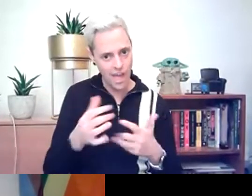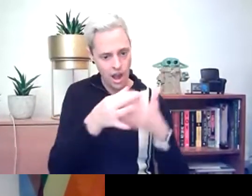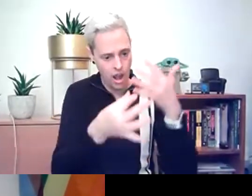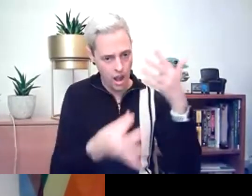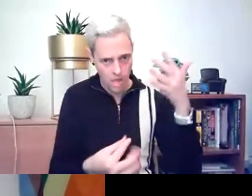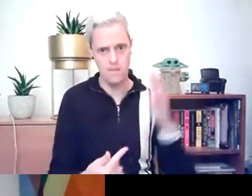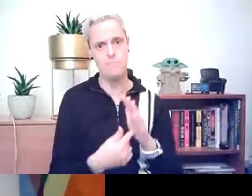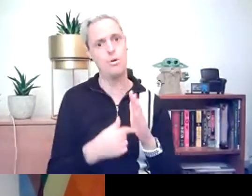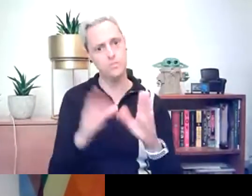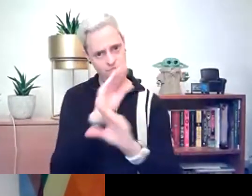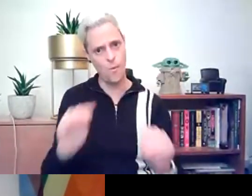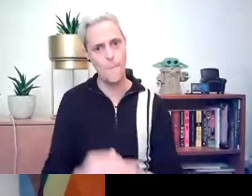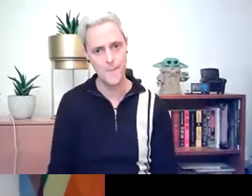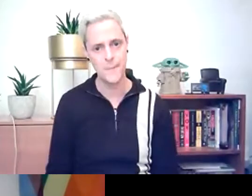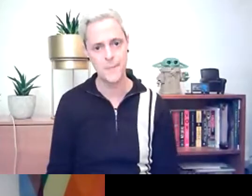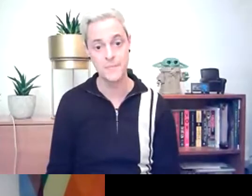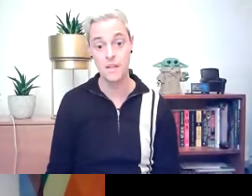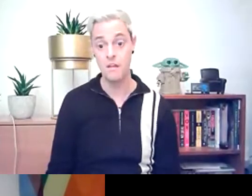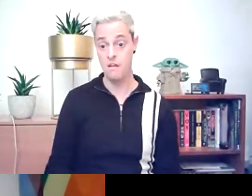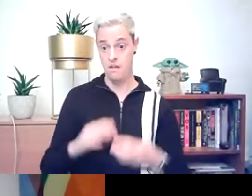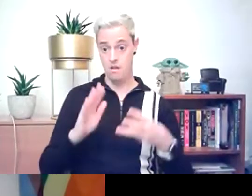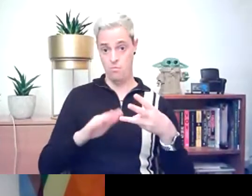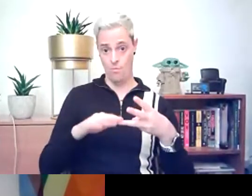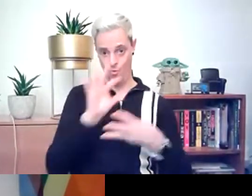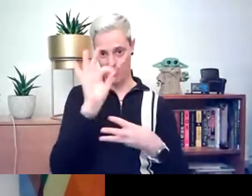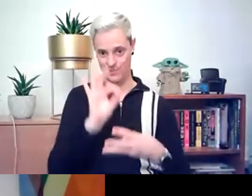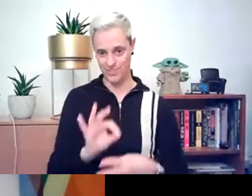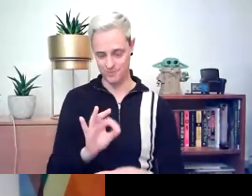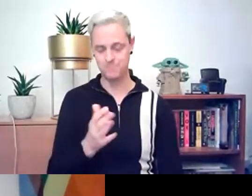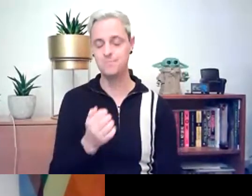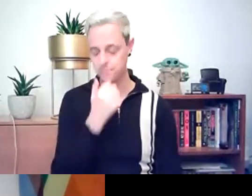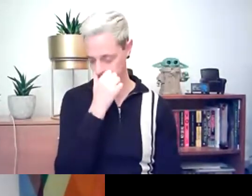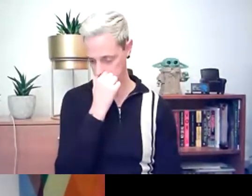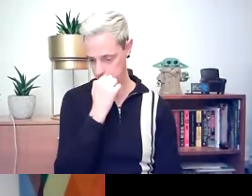18:54:11 Okay, so the last question is what can be done to address the agenda items the